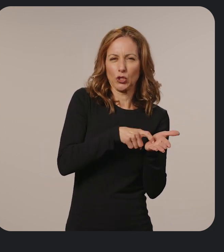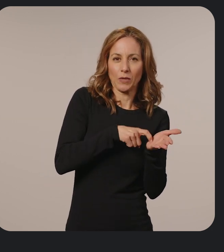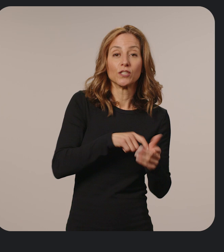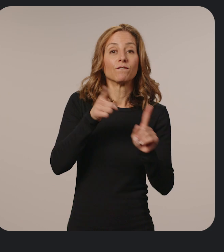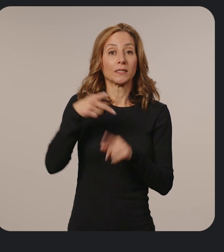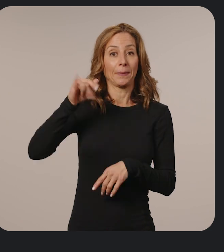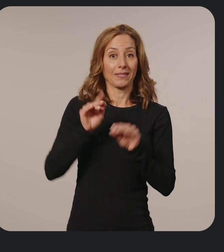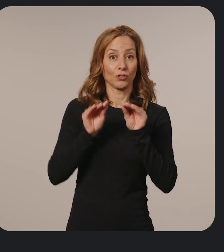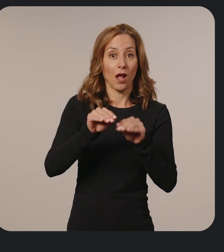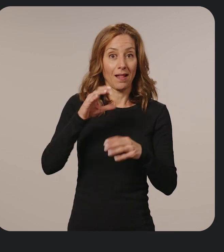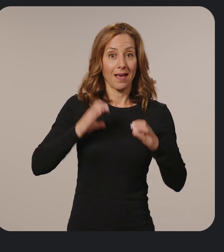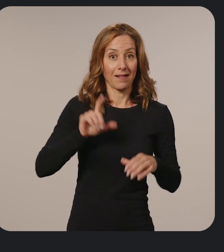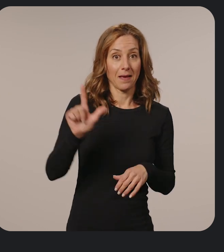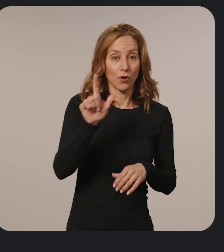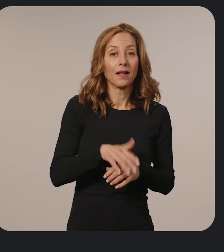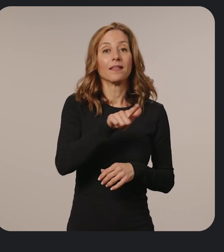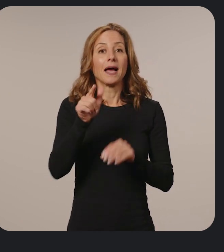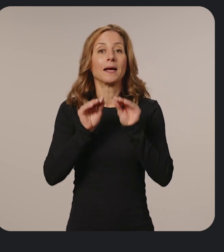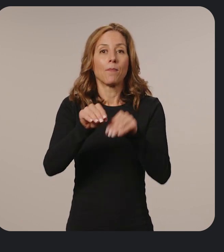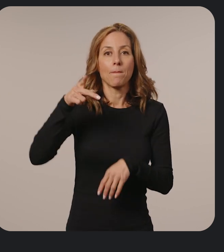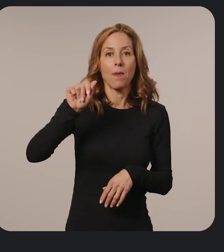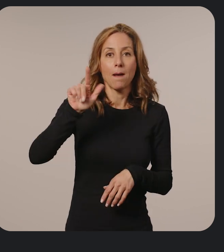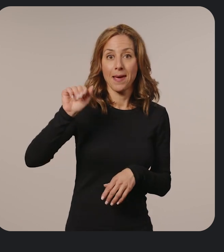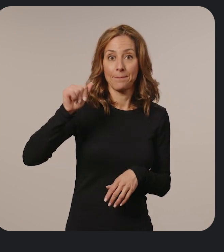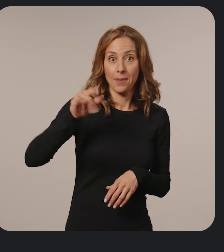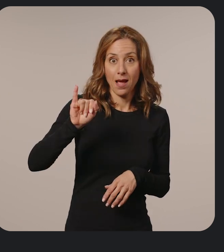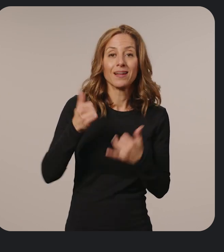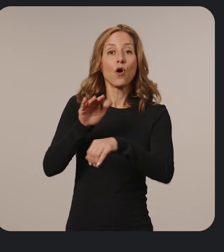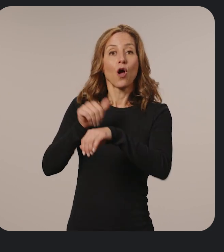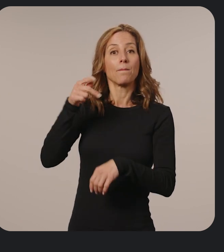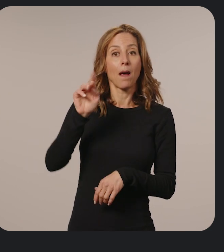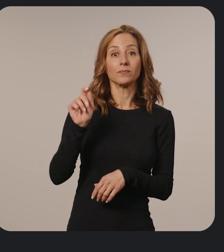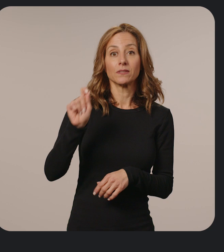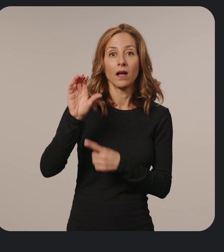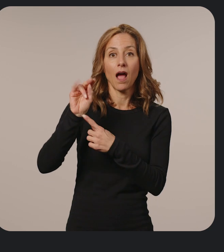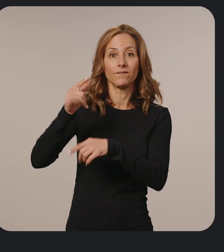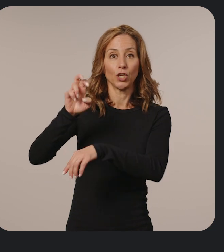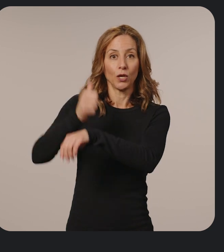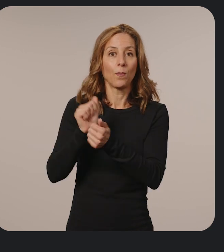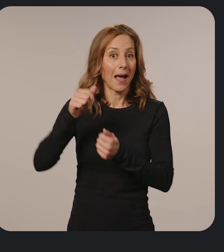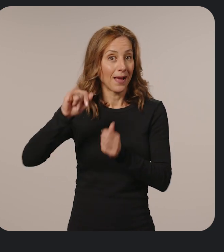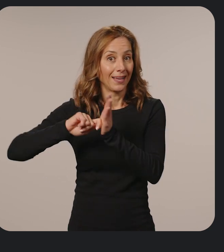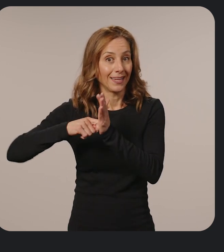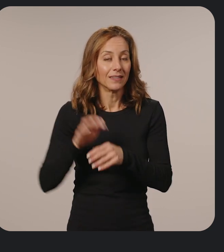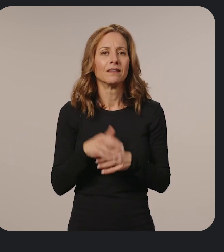Now call PaLM.configure with your API key. And we've made it super easy for you to get a key. All you have to do is go to Maker Suite,